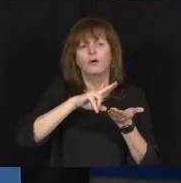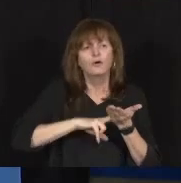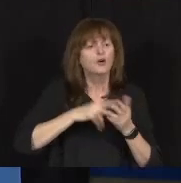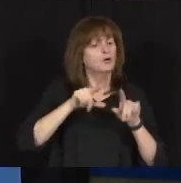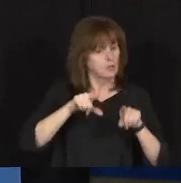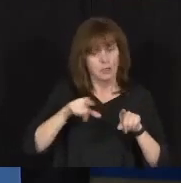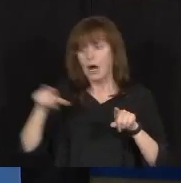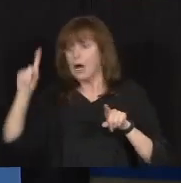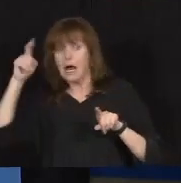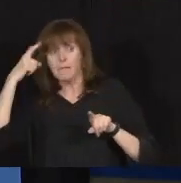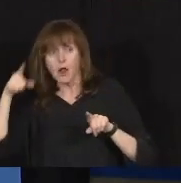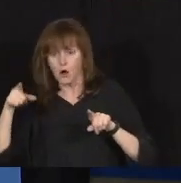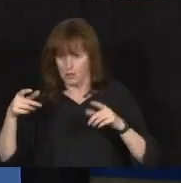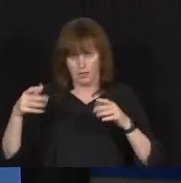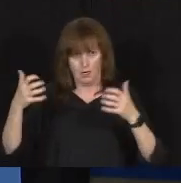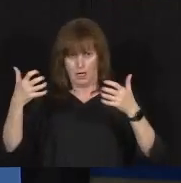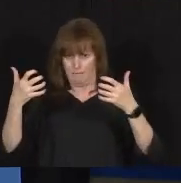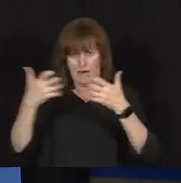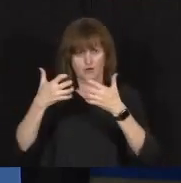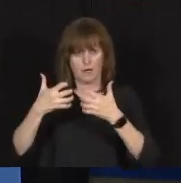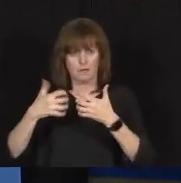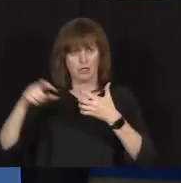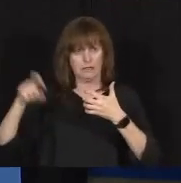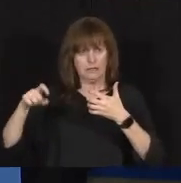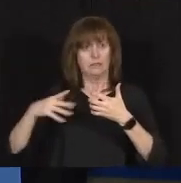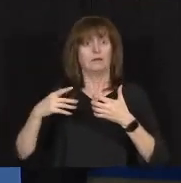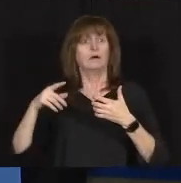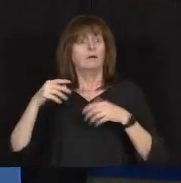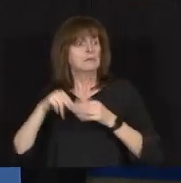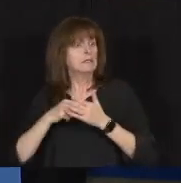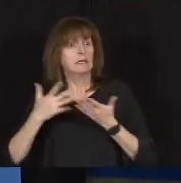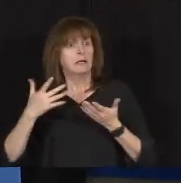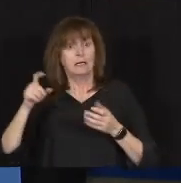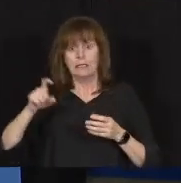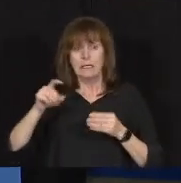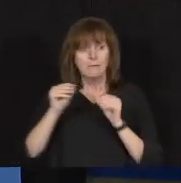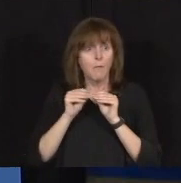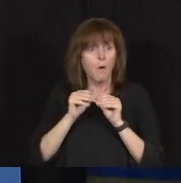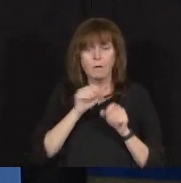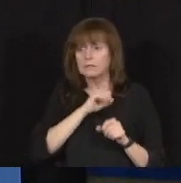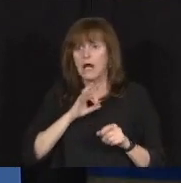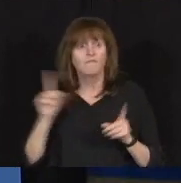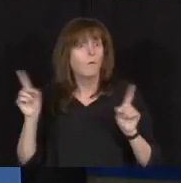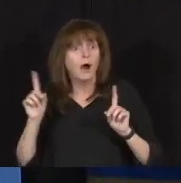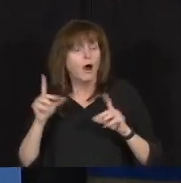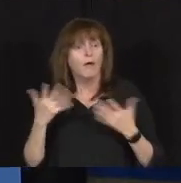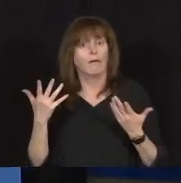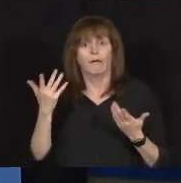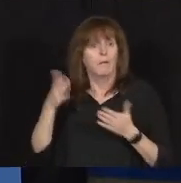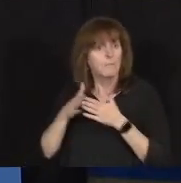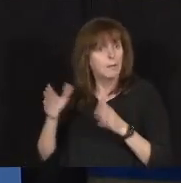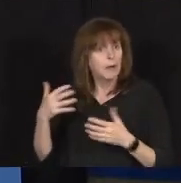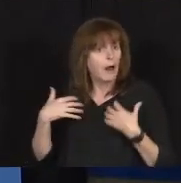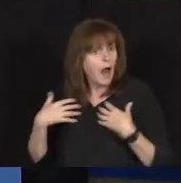reaches a range of different care providers or public health units in need of more help. Healthcare providers in need of support should add in